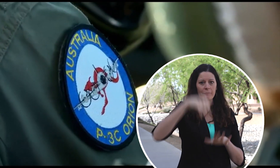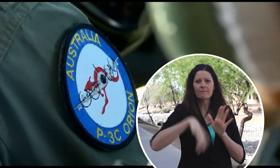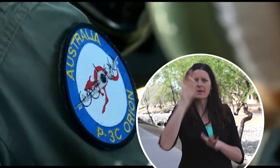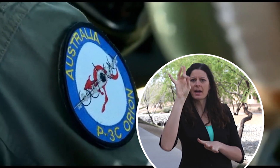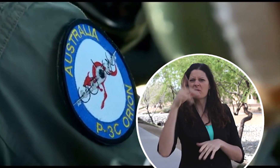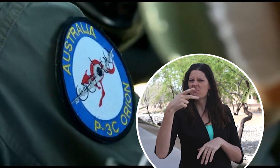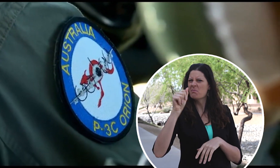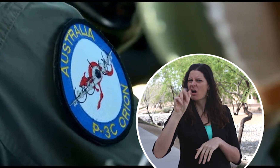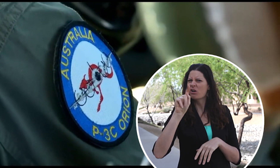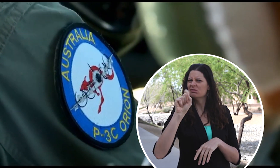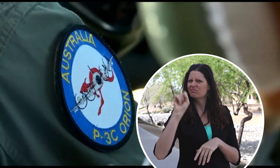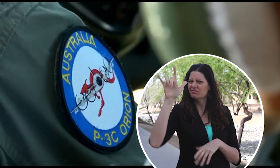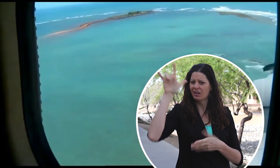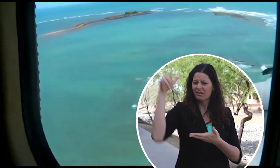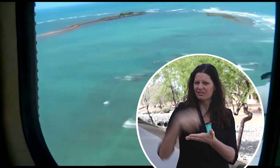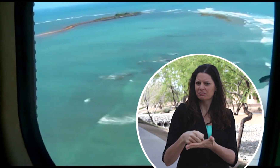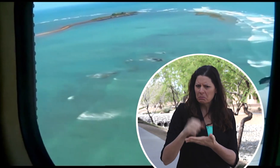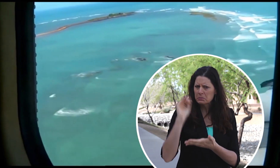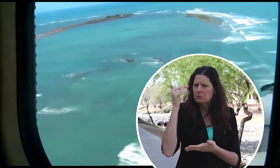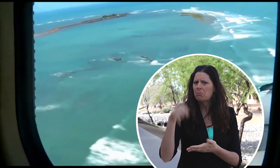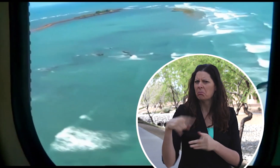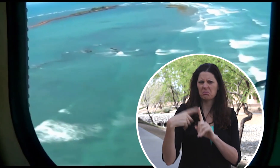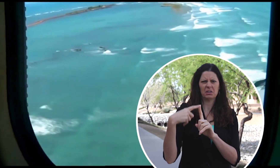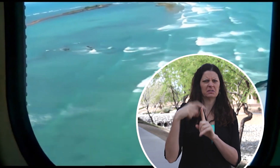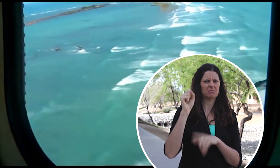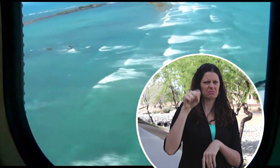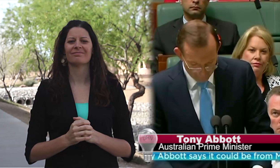AREA THAT MAY BE RELATED TO THE MISSING PLANE.